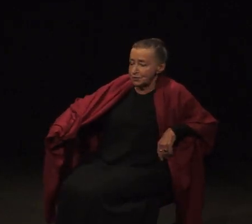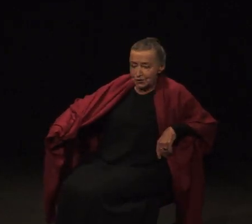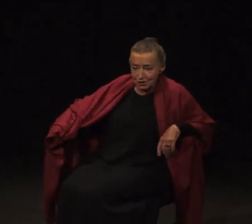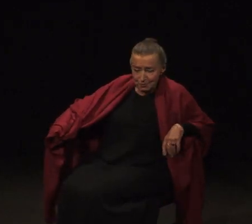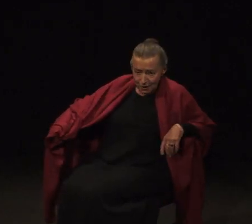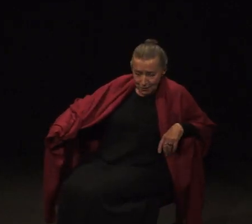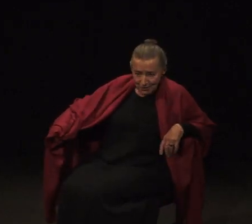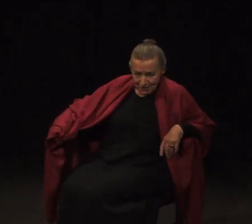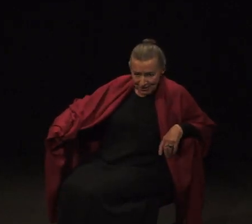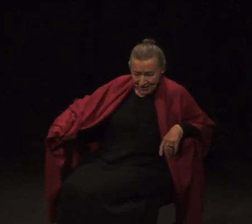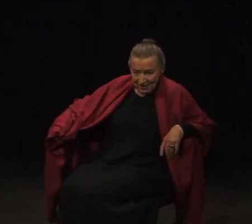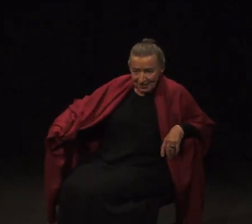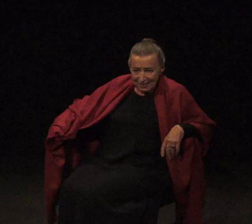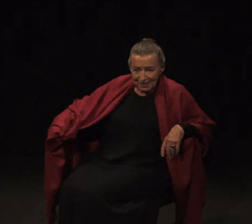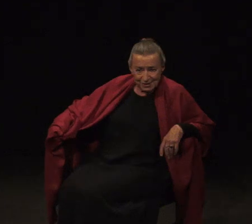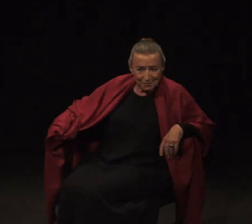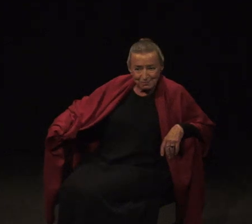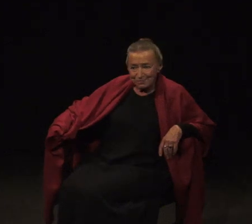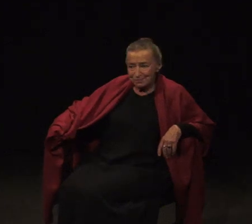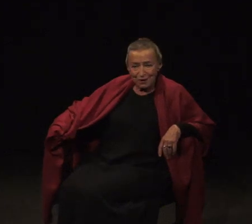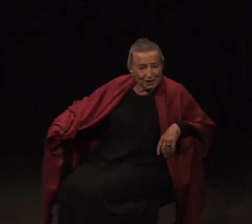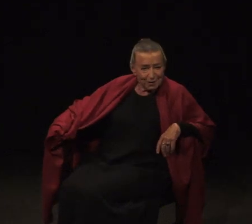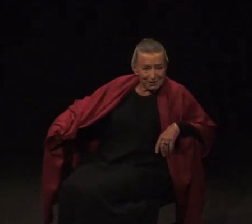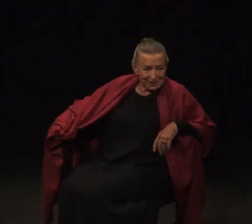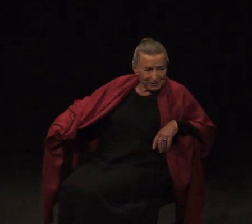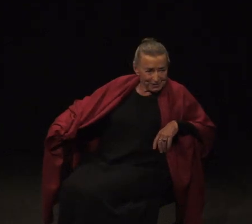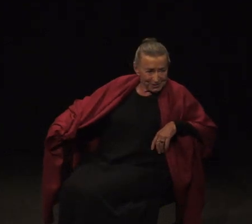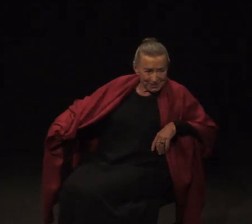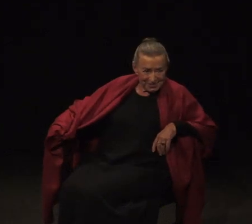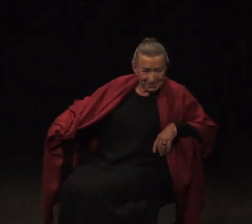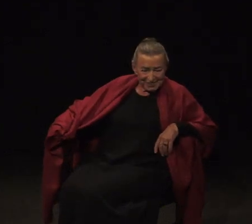Zosia was laughing and crying by turns.